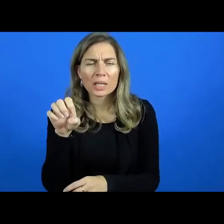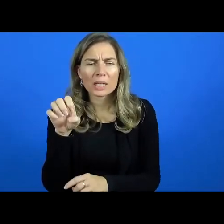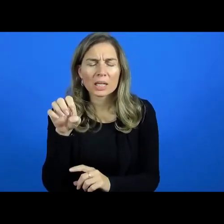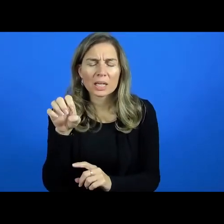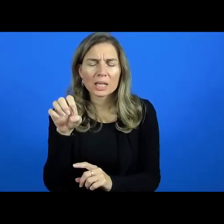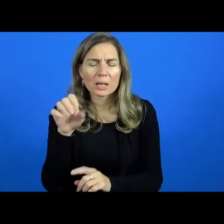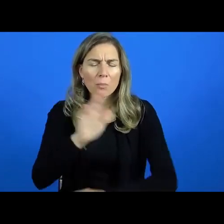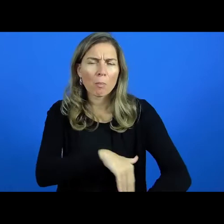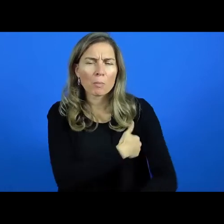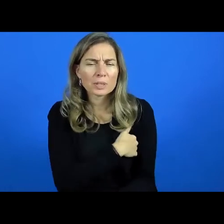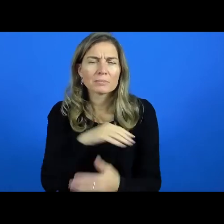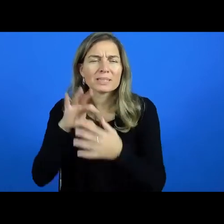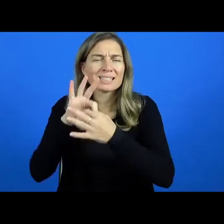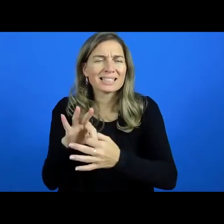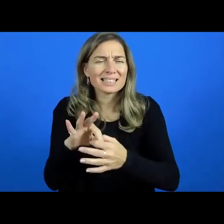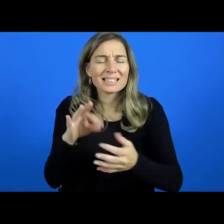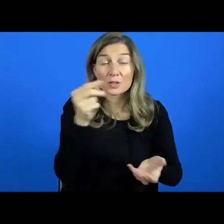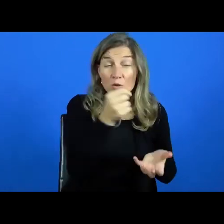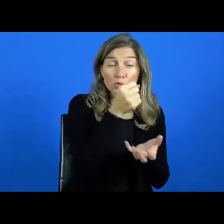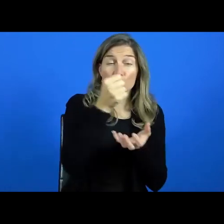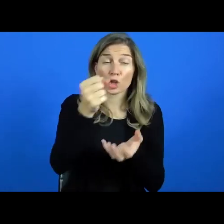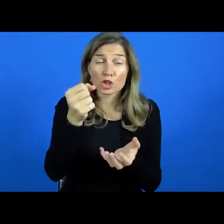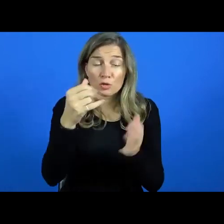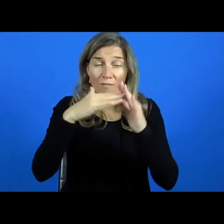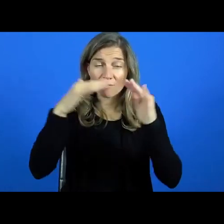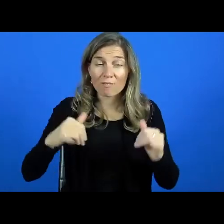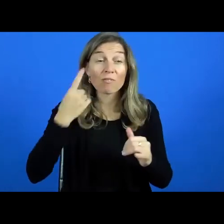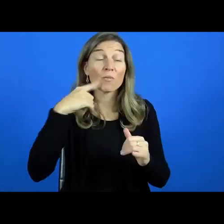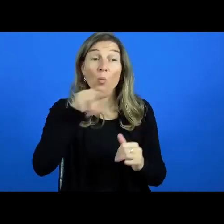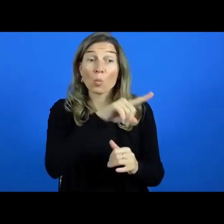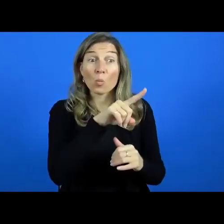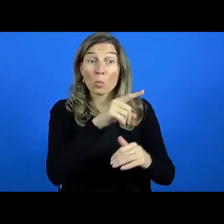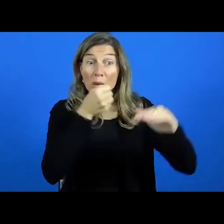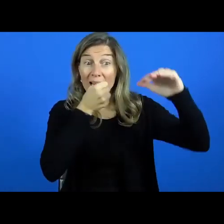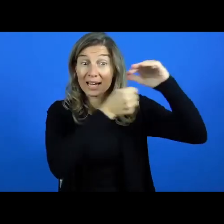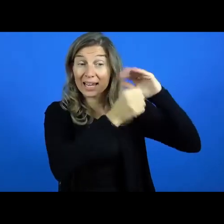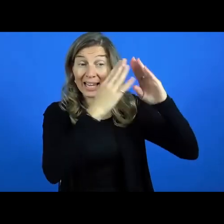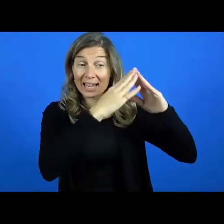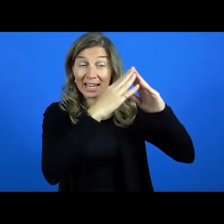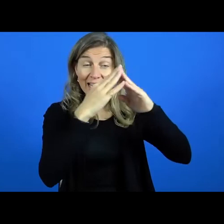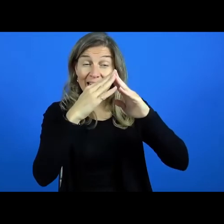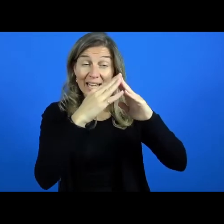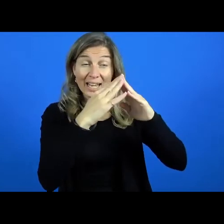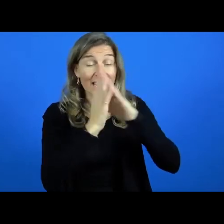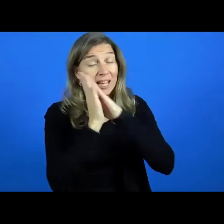of the European Structural Investment Funds (ESIF) in institutions for disabled people in Hungary and Portugal.